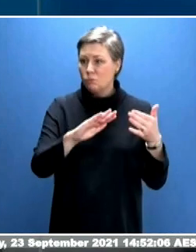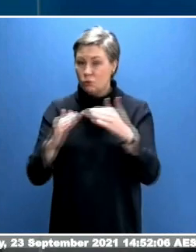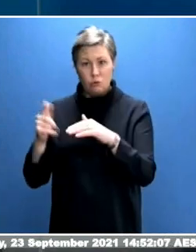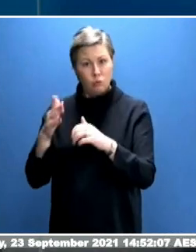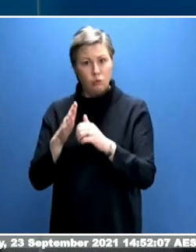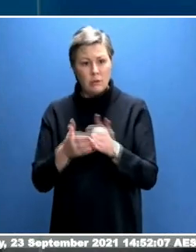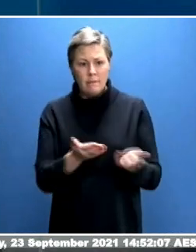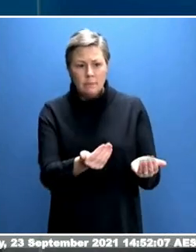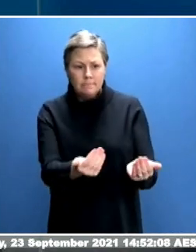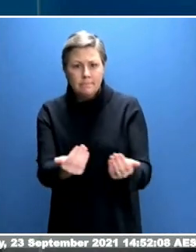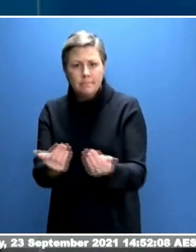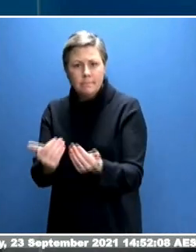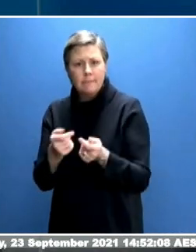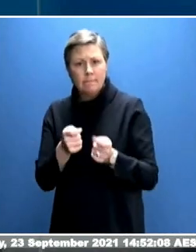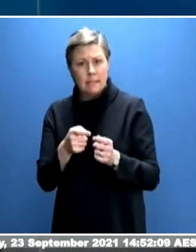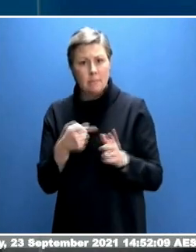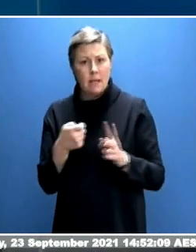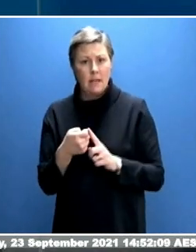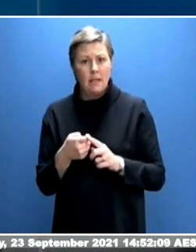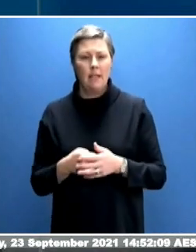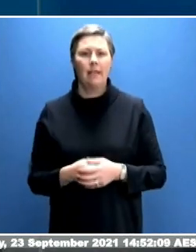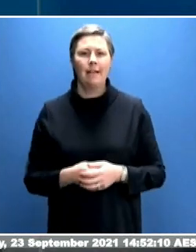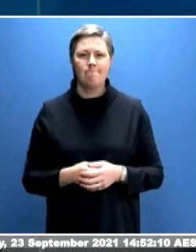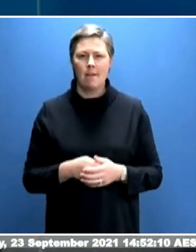In that period, I'll have to refer to my statement for the exact